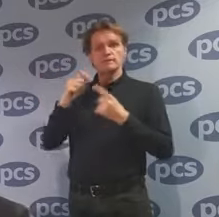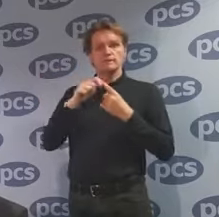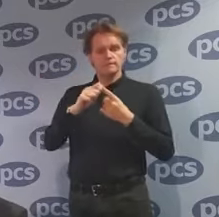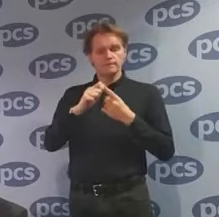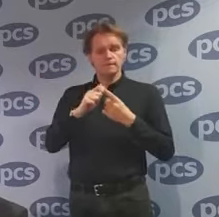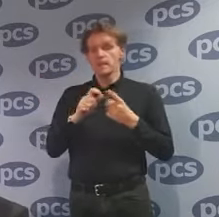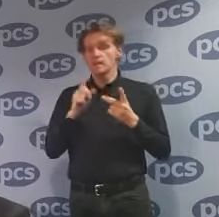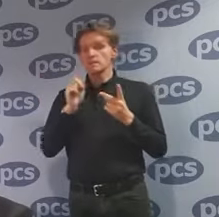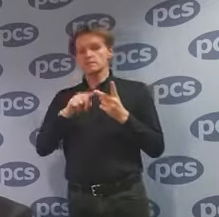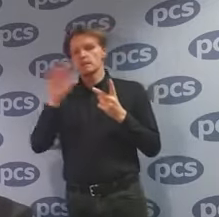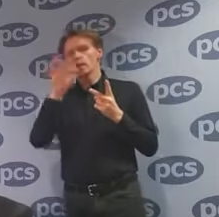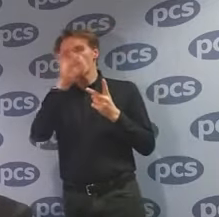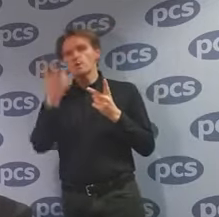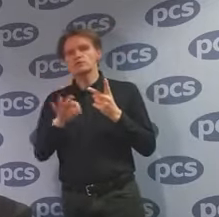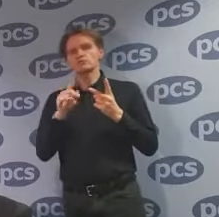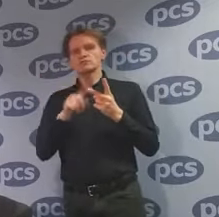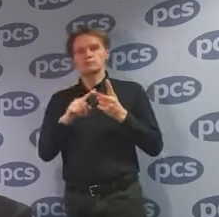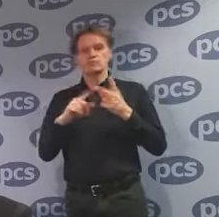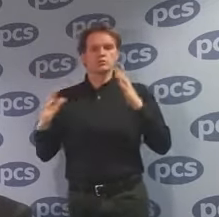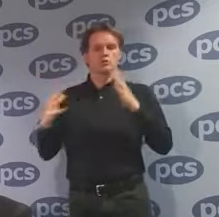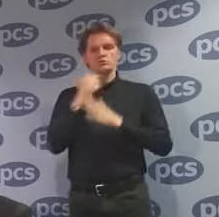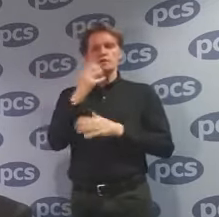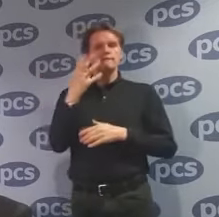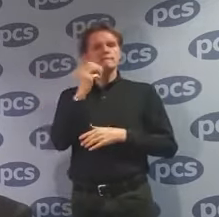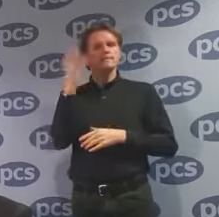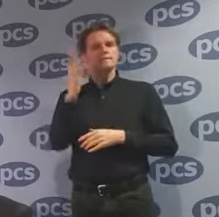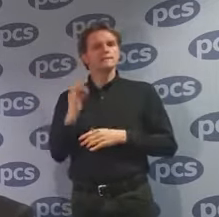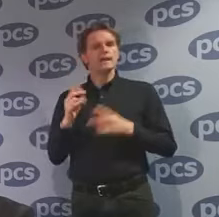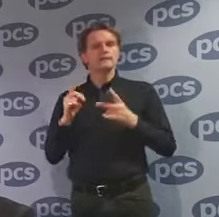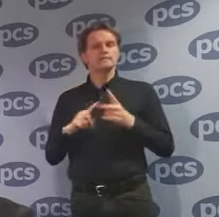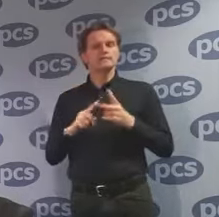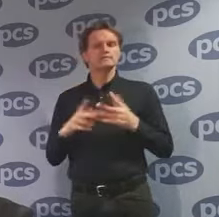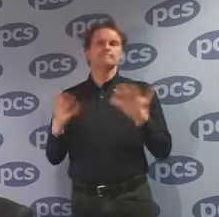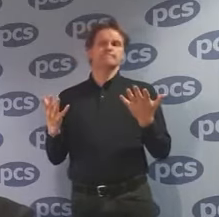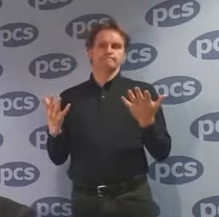question about the ballot threshold I start from this position which is - this